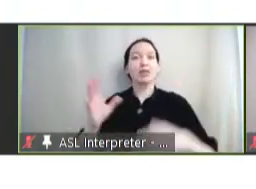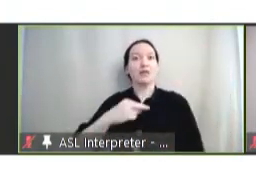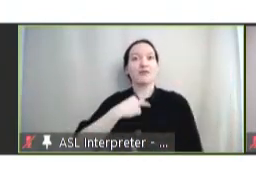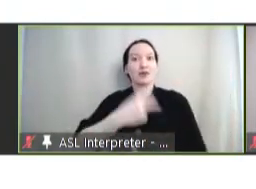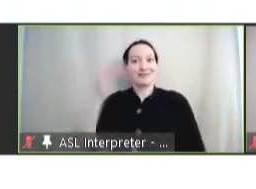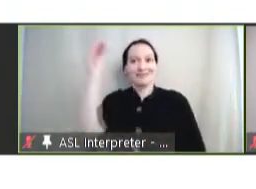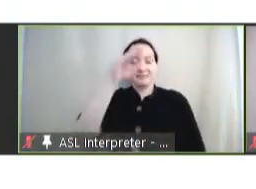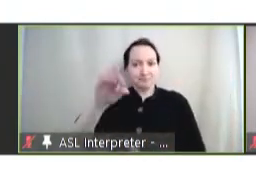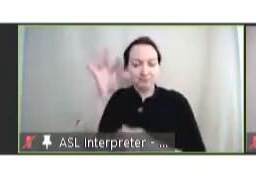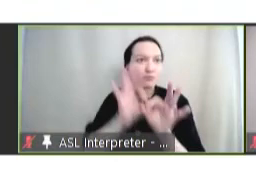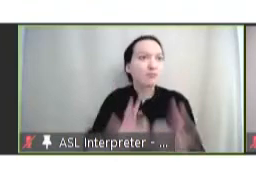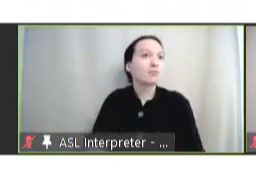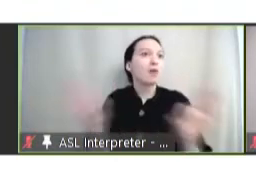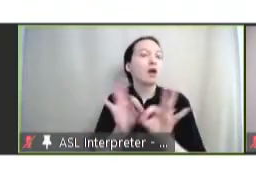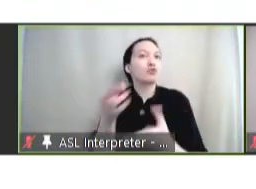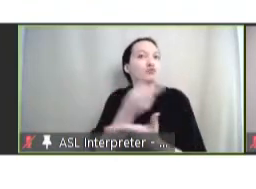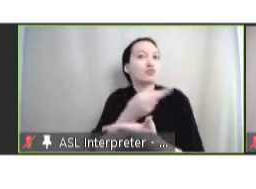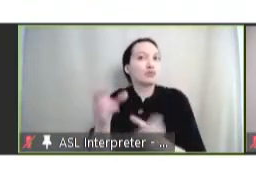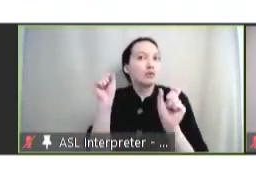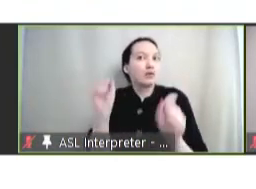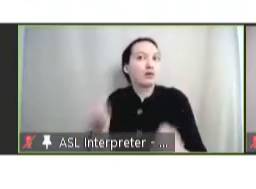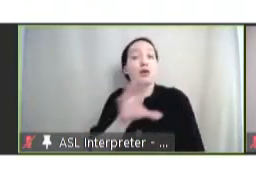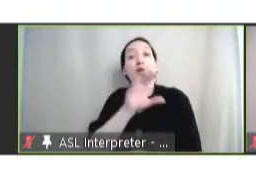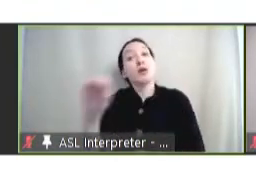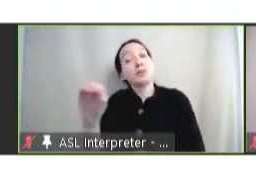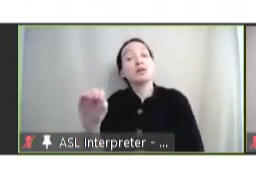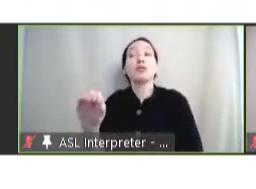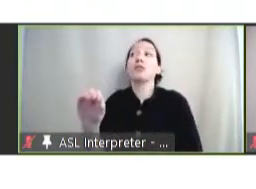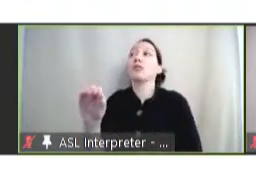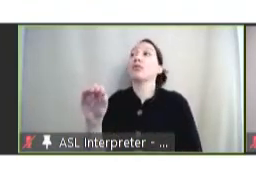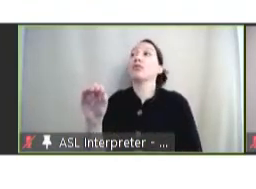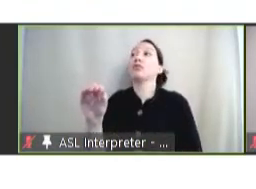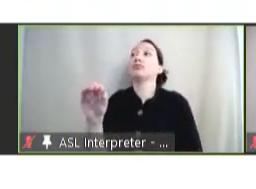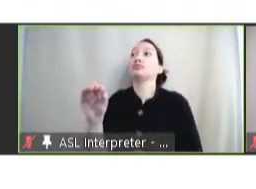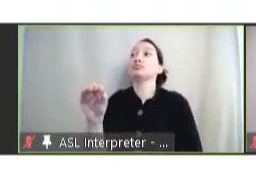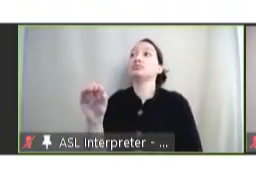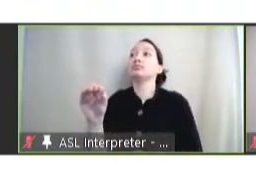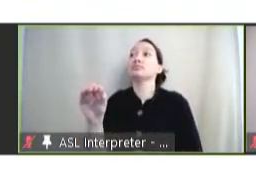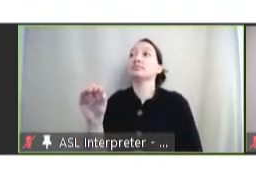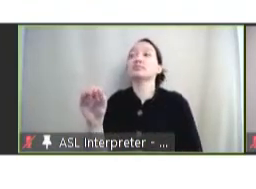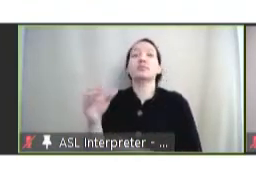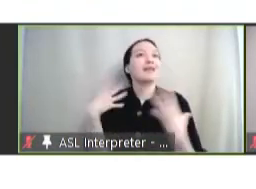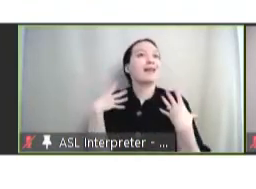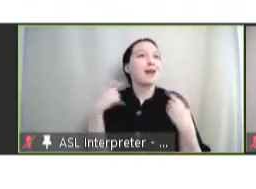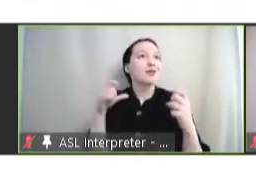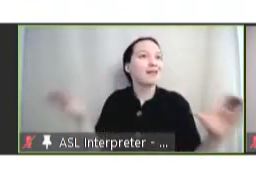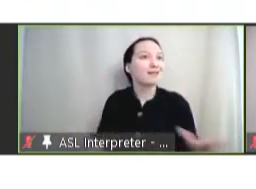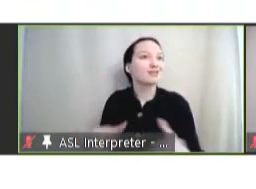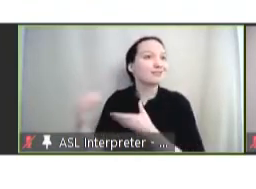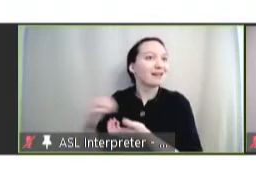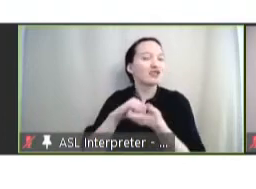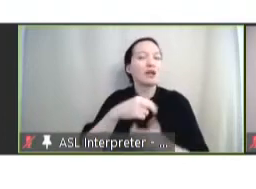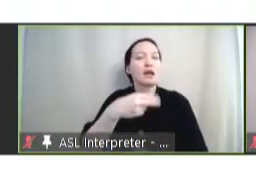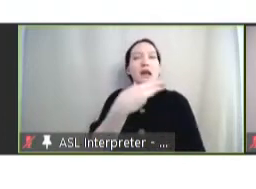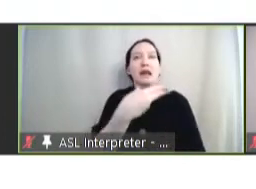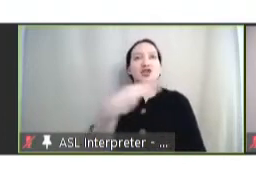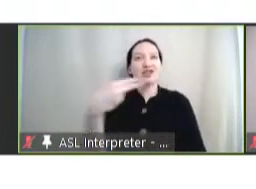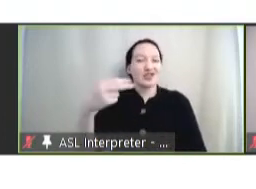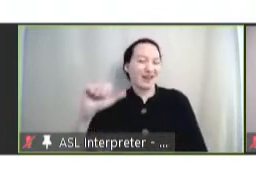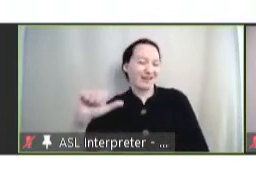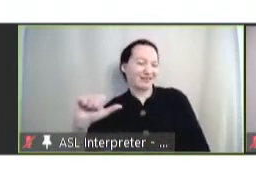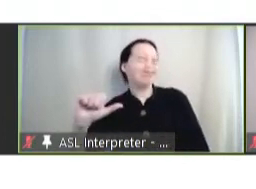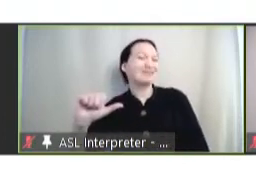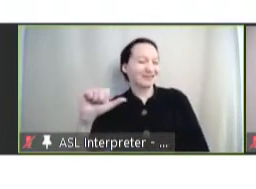We have resources available for companies on the Health Action Alliance, the HAA consortium that